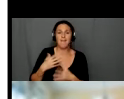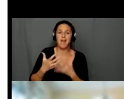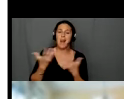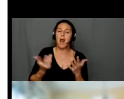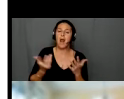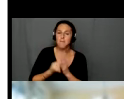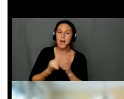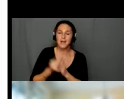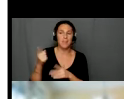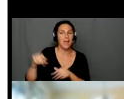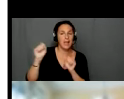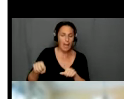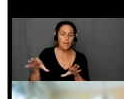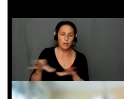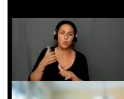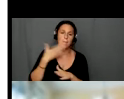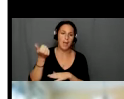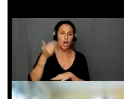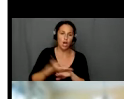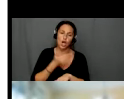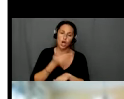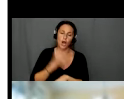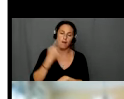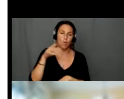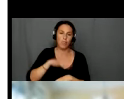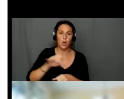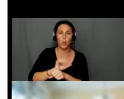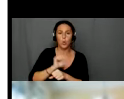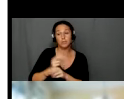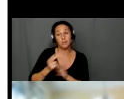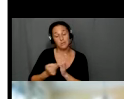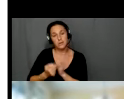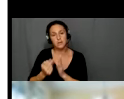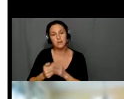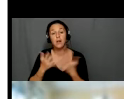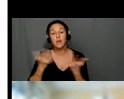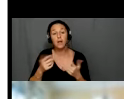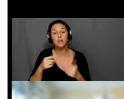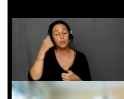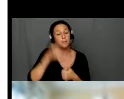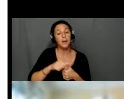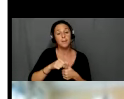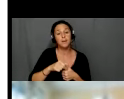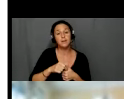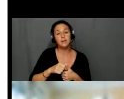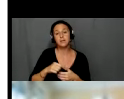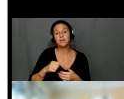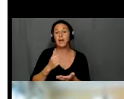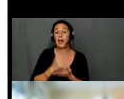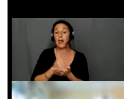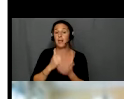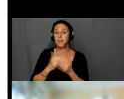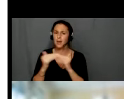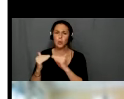of money to do better for their workers, honestly. And of course to remember in terms of health equity, the majority of warehouse workers